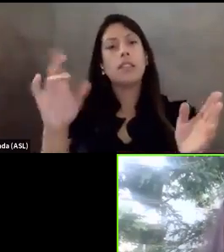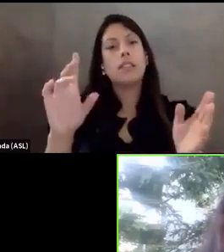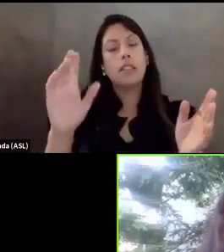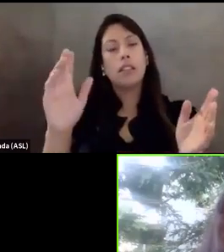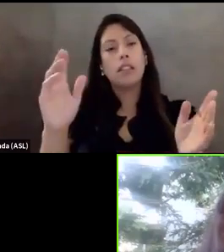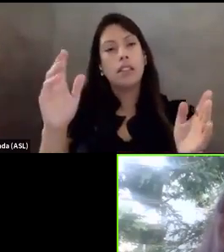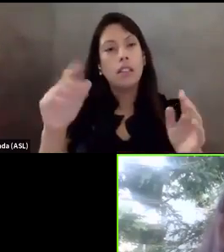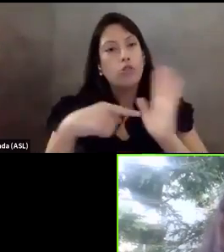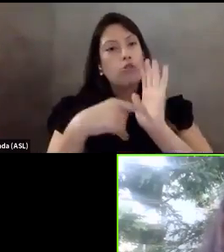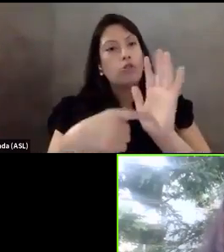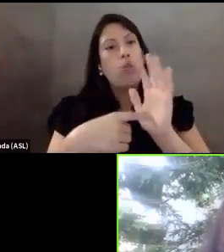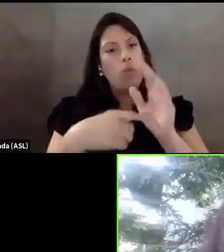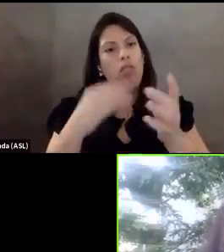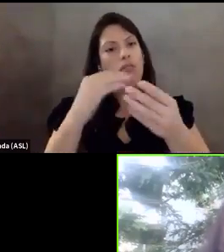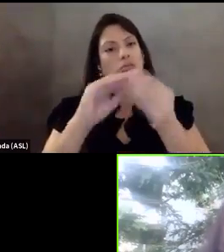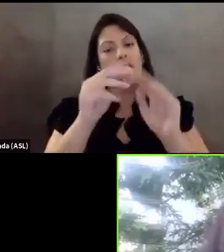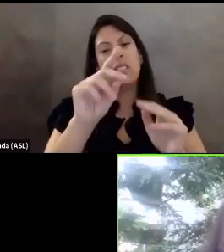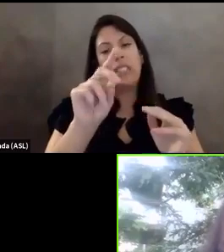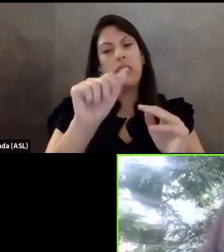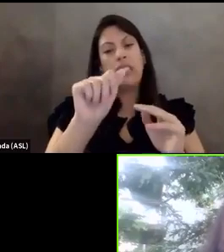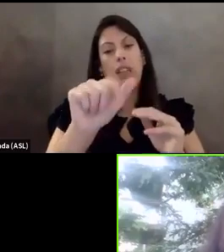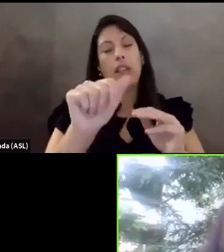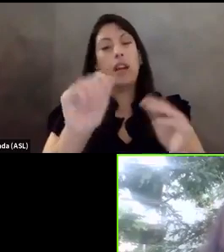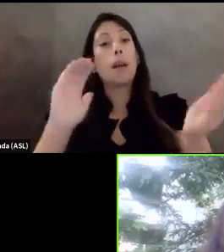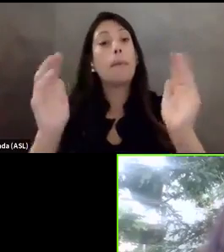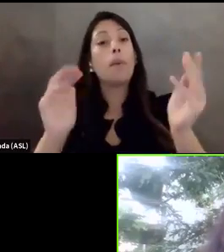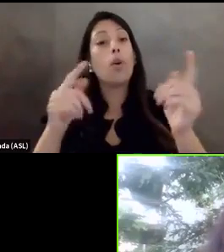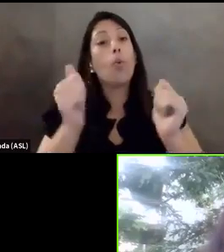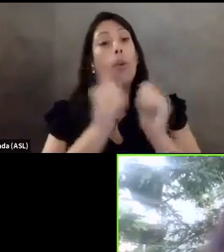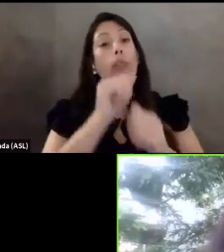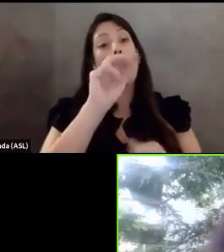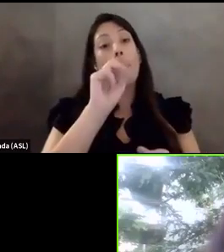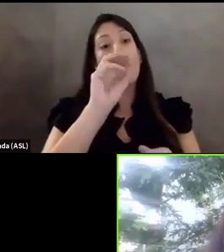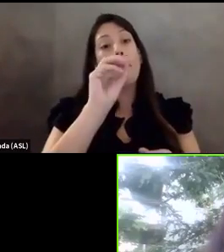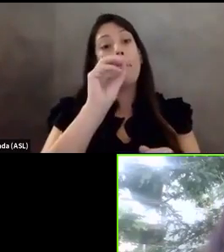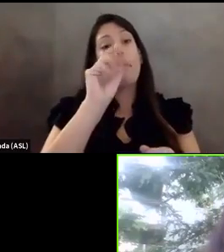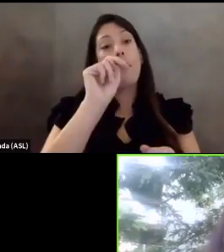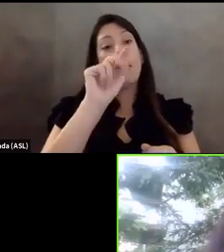is demographically and in terms of industry and agriculture and